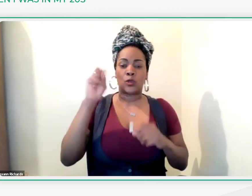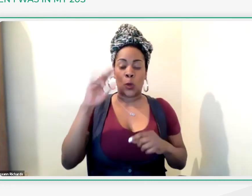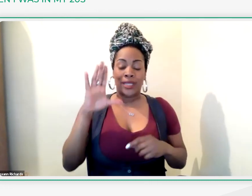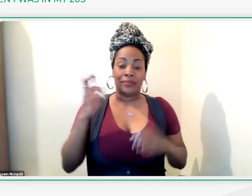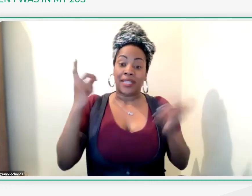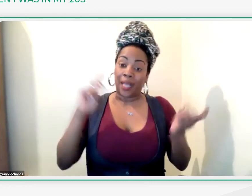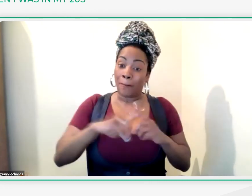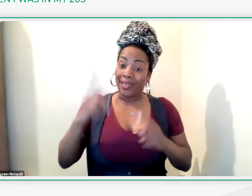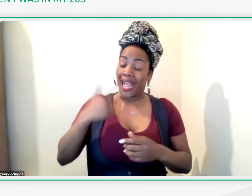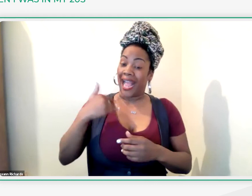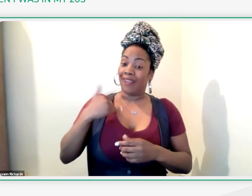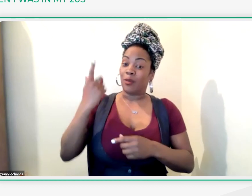I'm prepared over here!